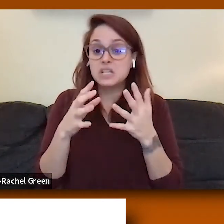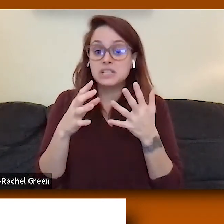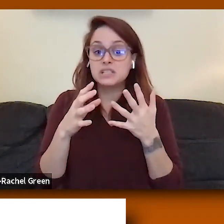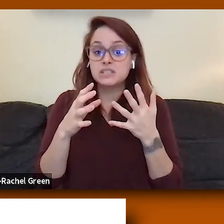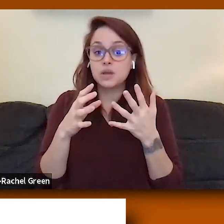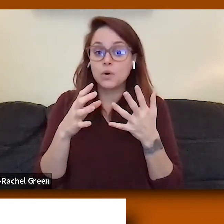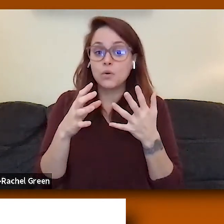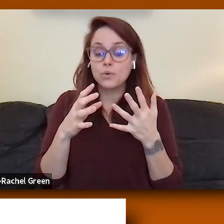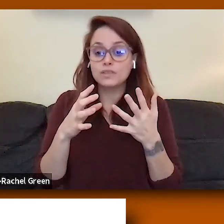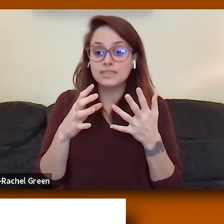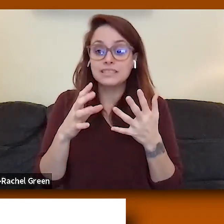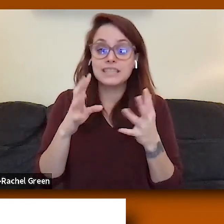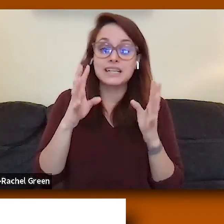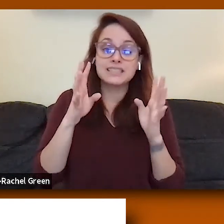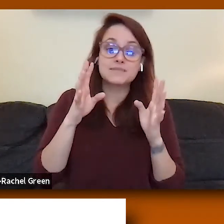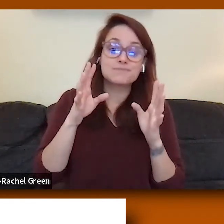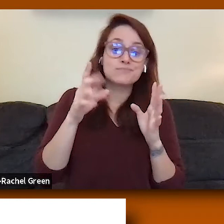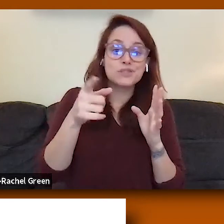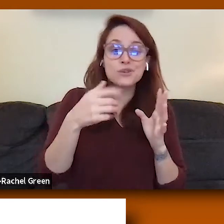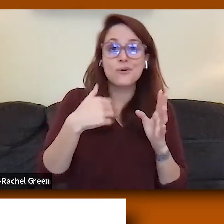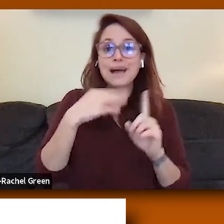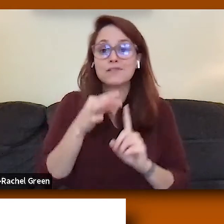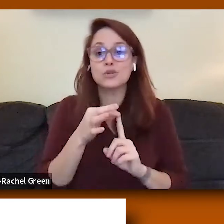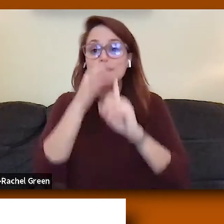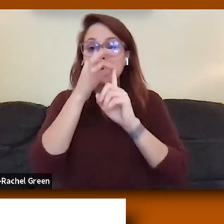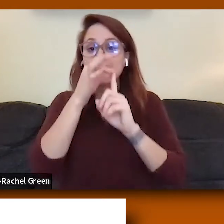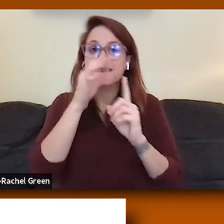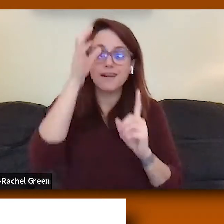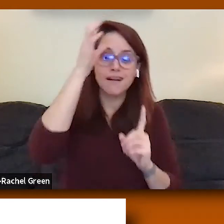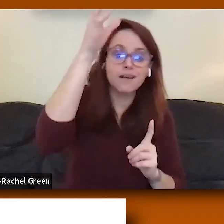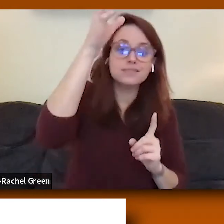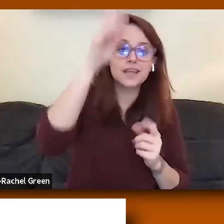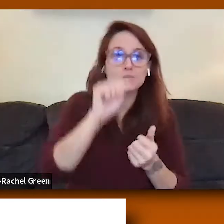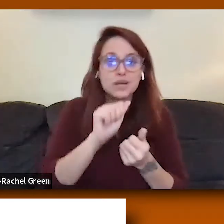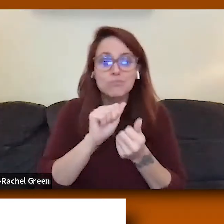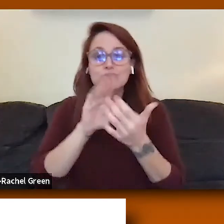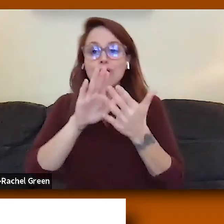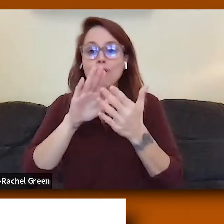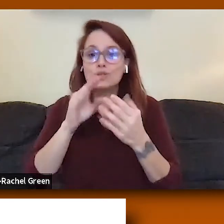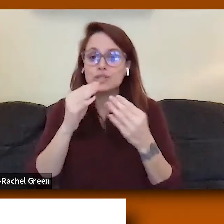Do you have novel, theoretical concepts, approaches, methodologies?